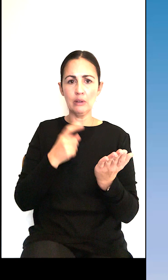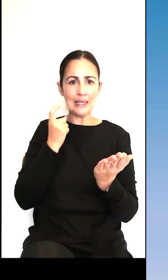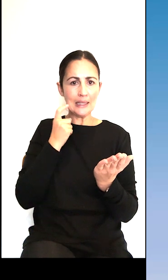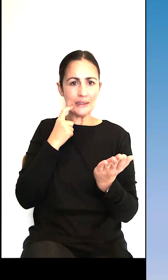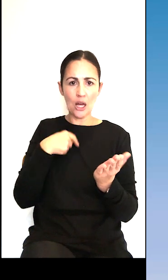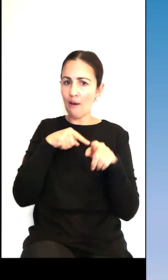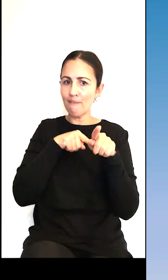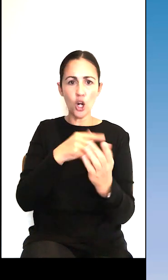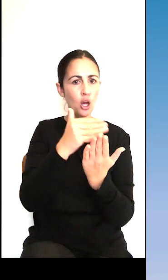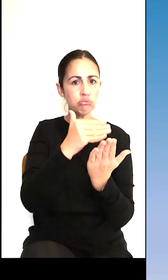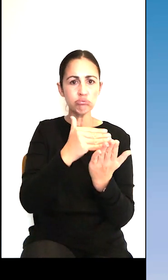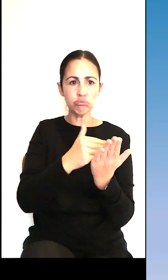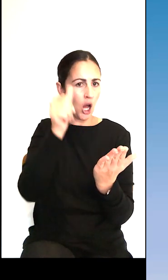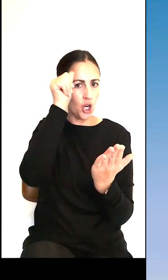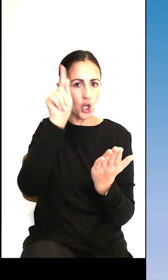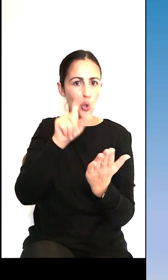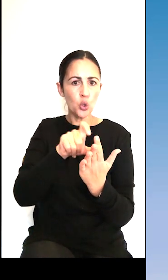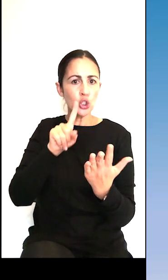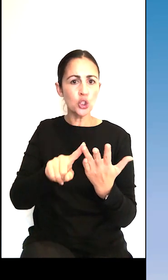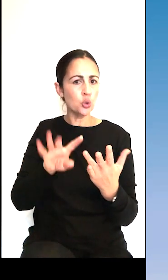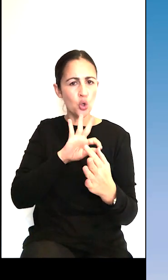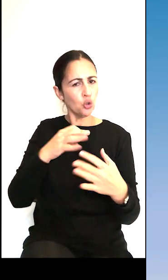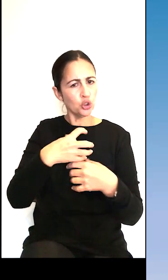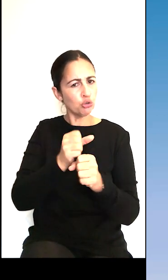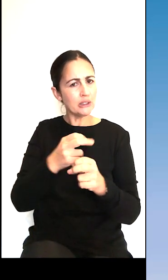stress, depression and fewer disagreements,